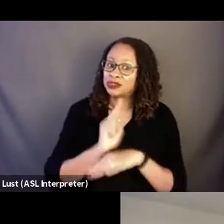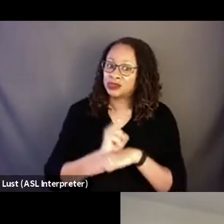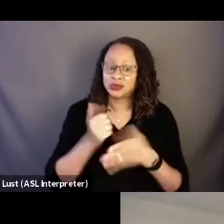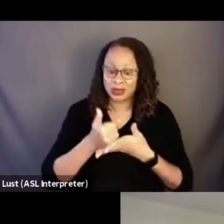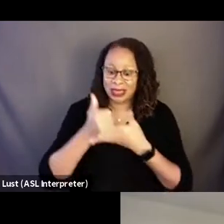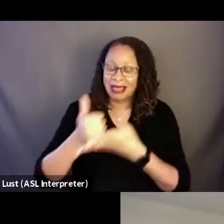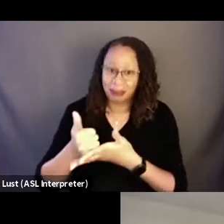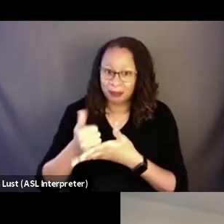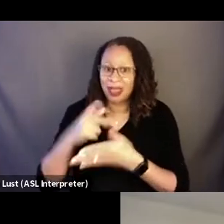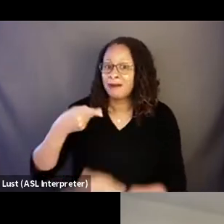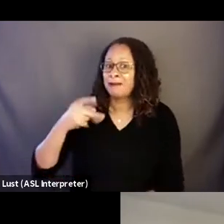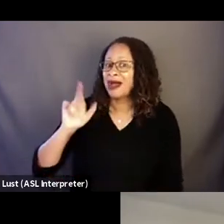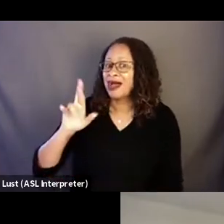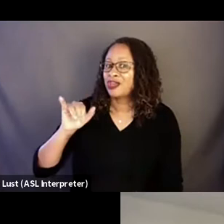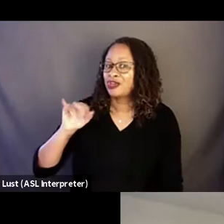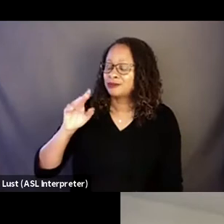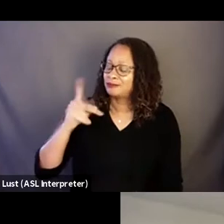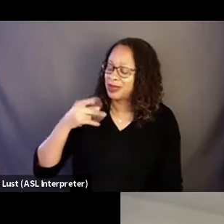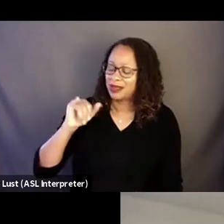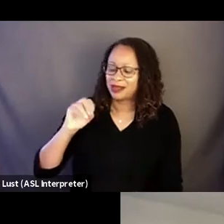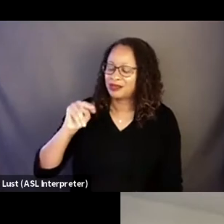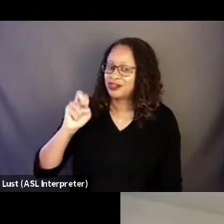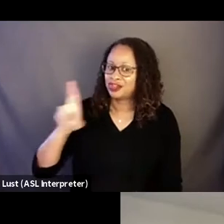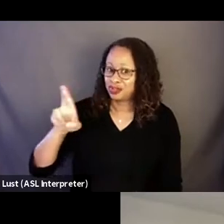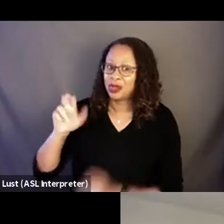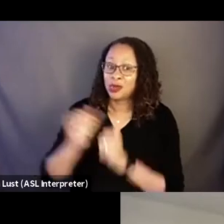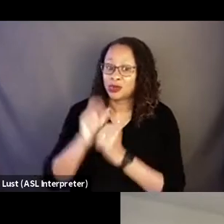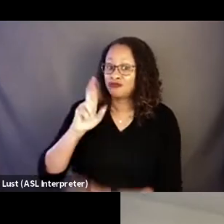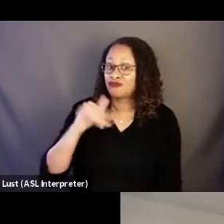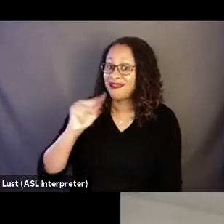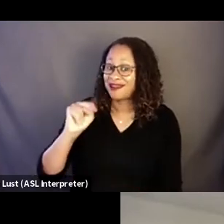with Ryan Laneyhower, VFX genius,